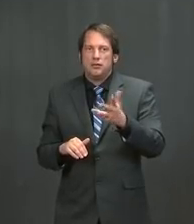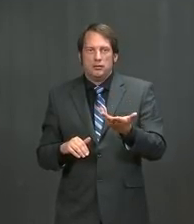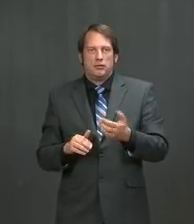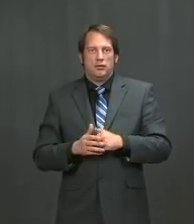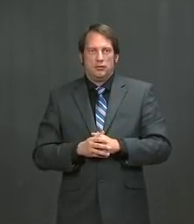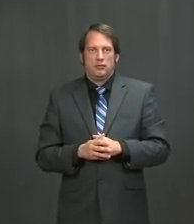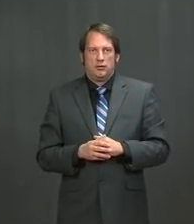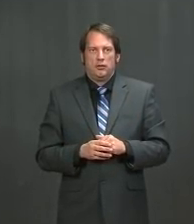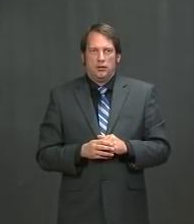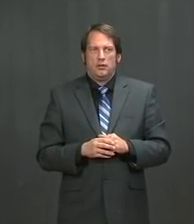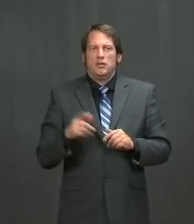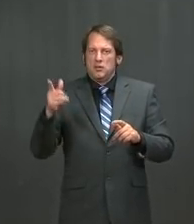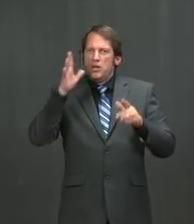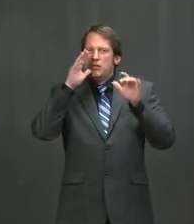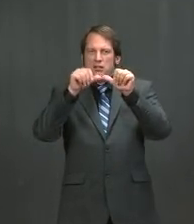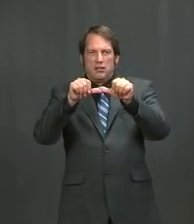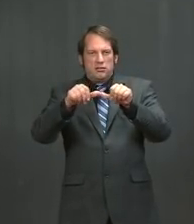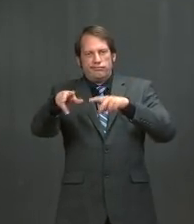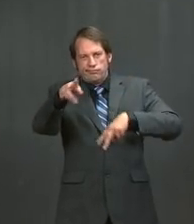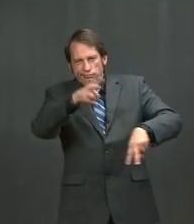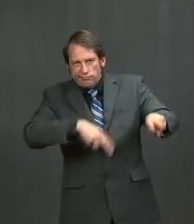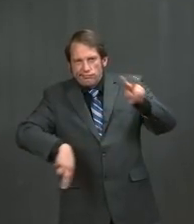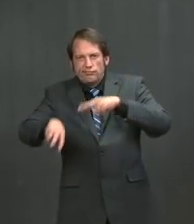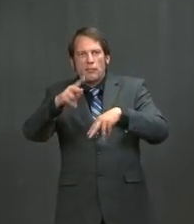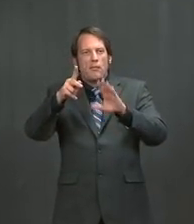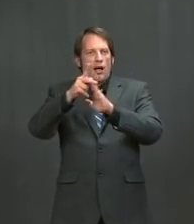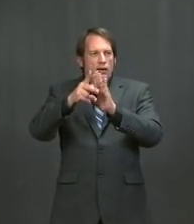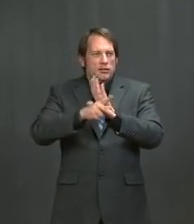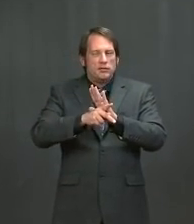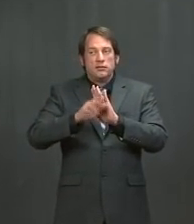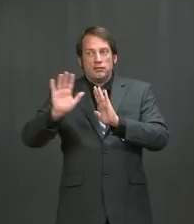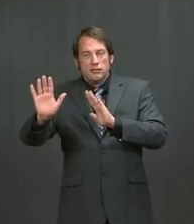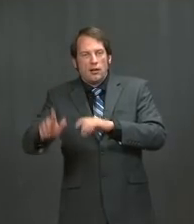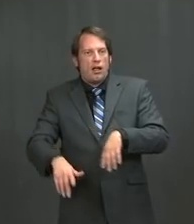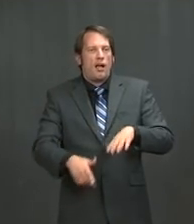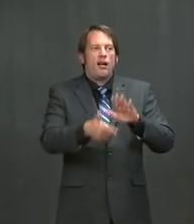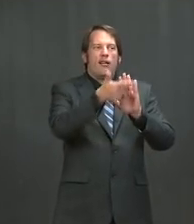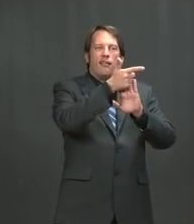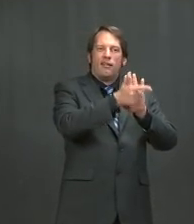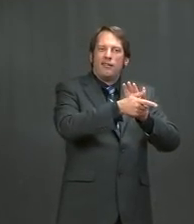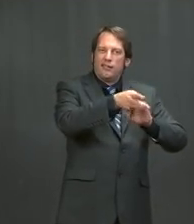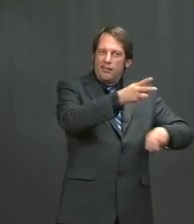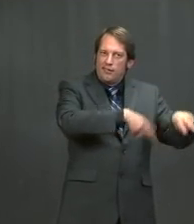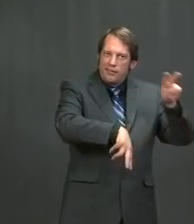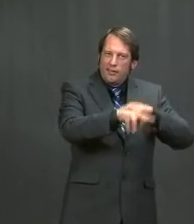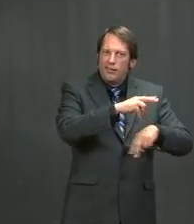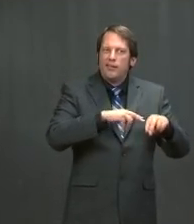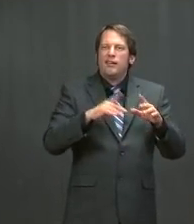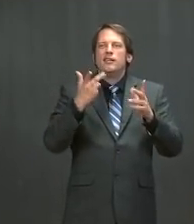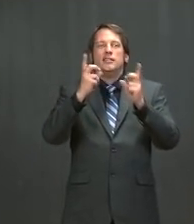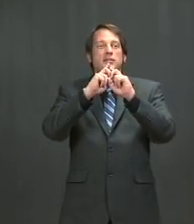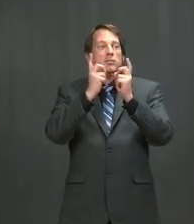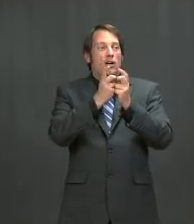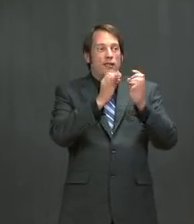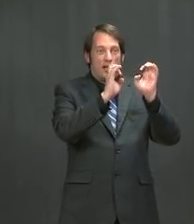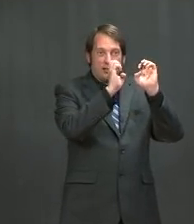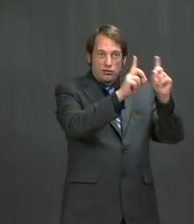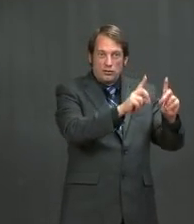it's both a policy review and a legal review, so Department of Education and Department of Justice -- to look at what the options are